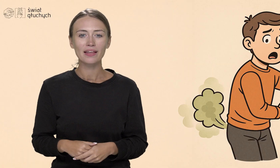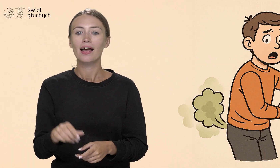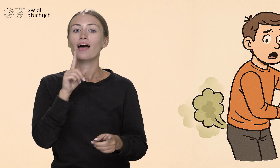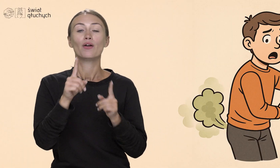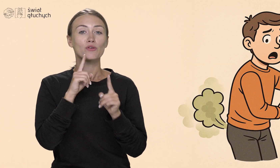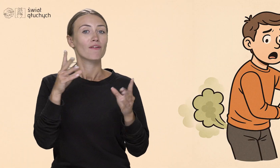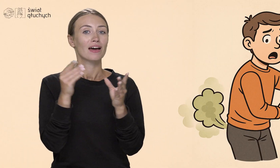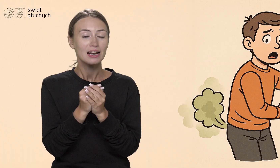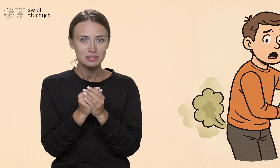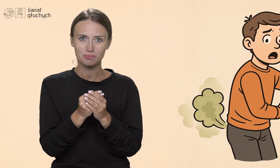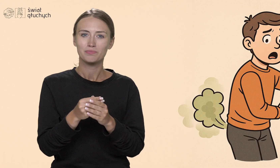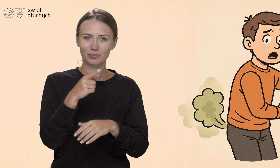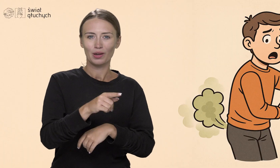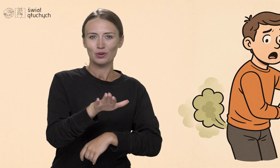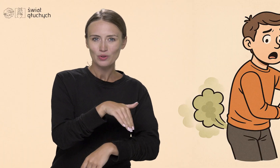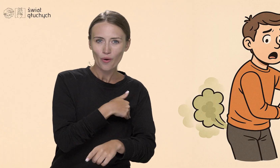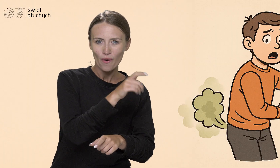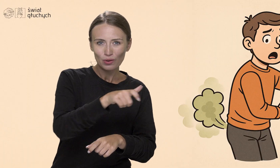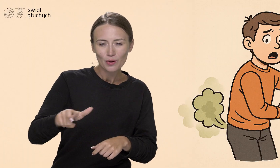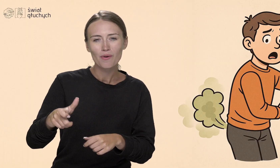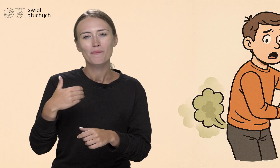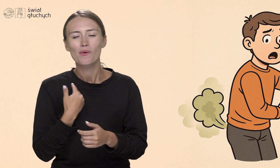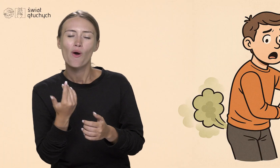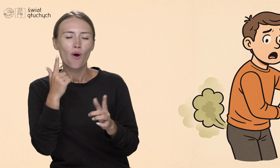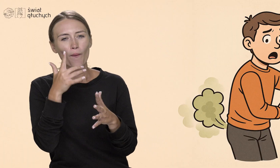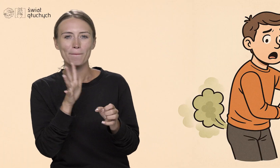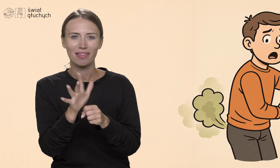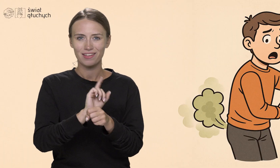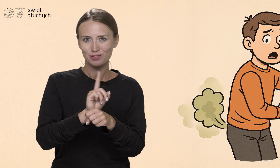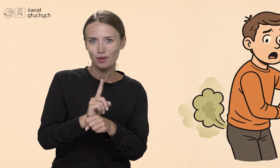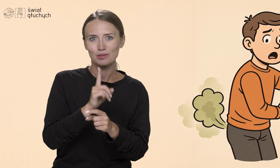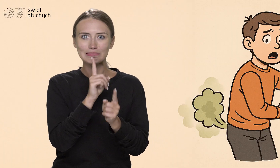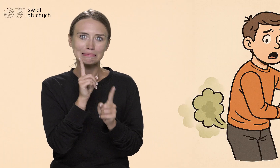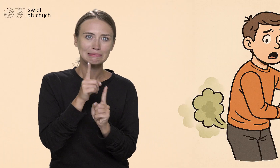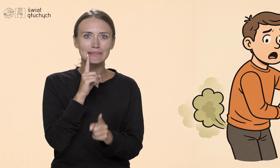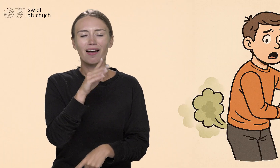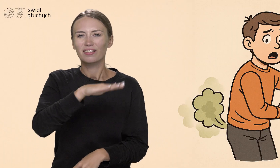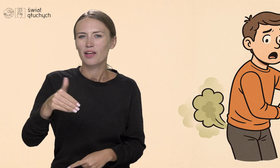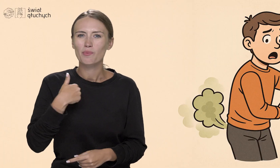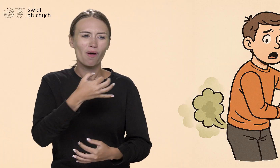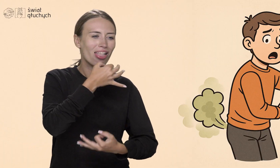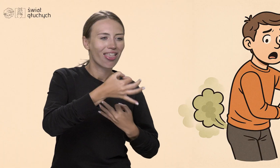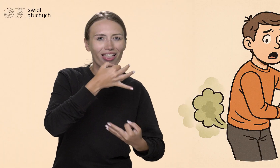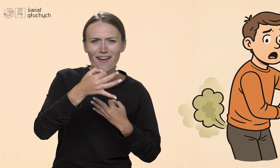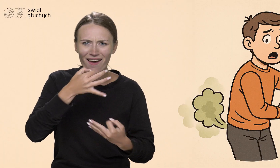The conversation with the students lasted about fifteen minutes. The children asked many questions: